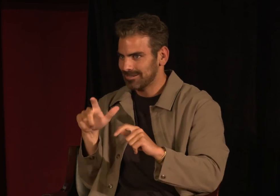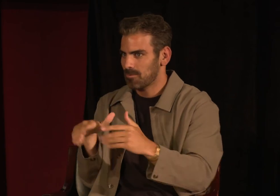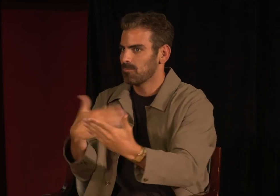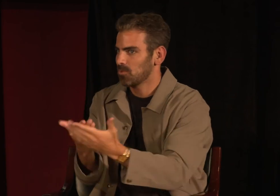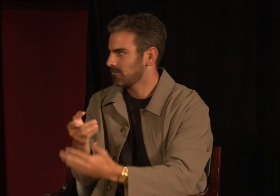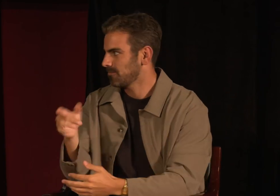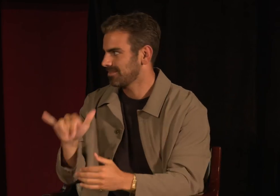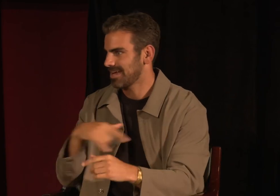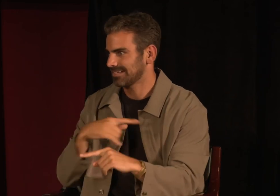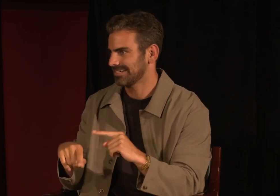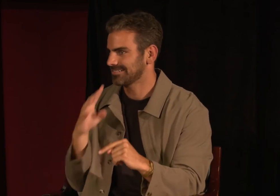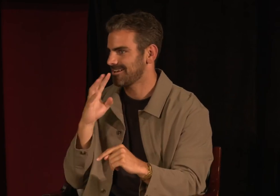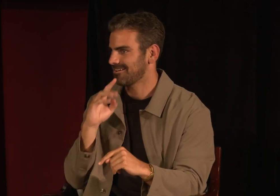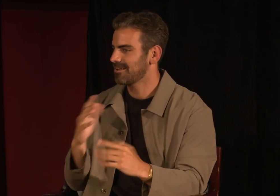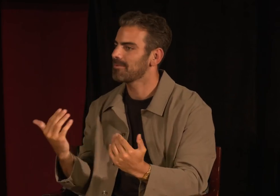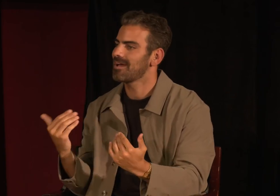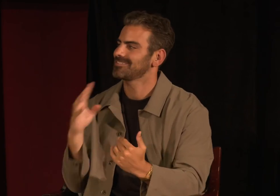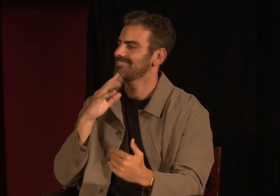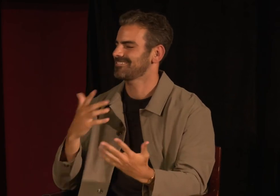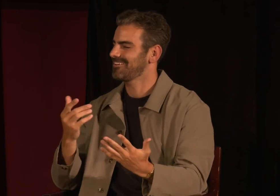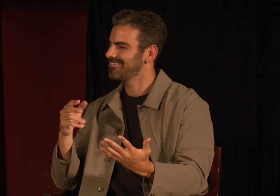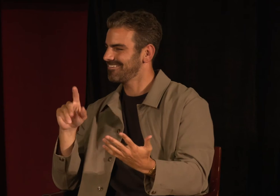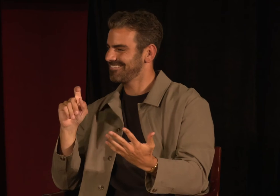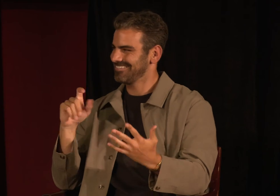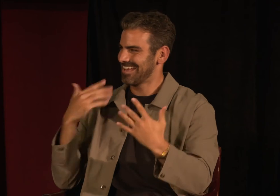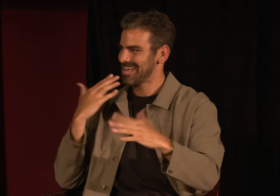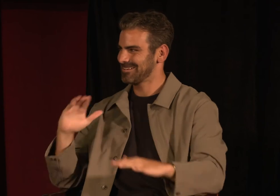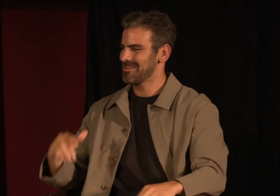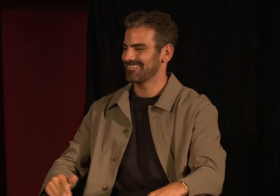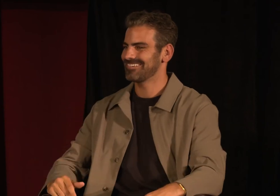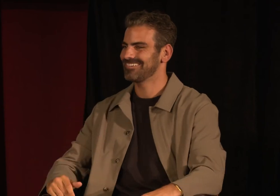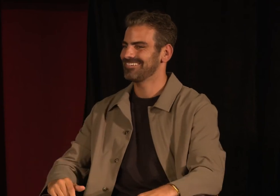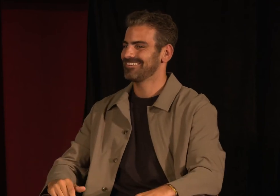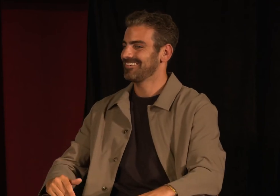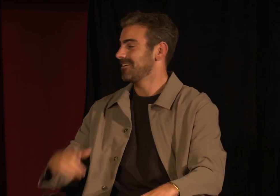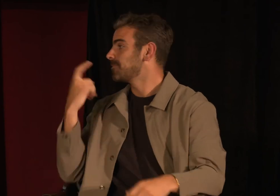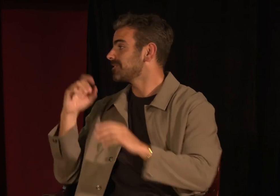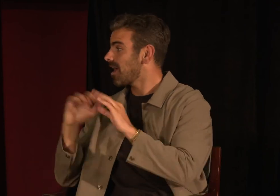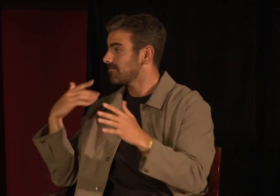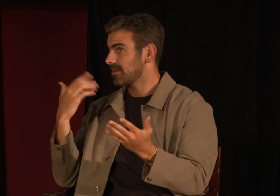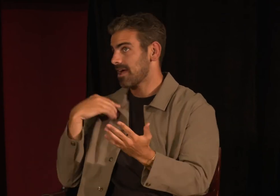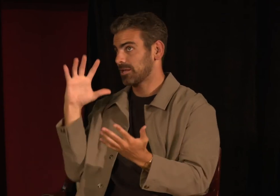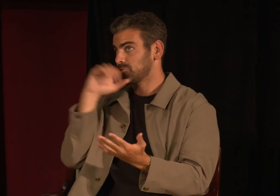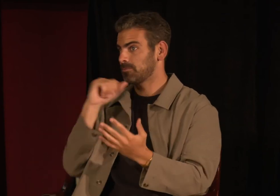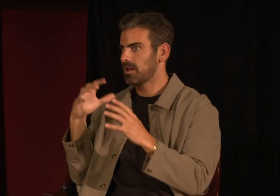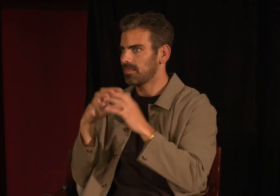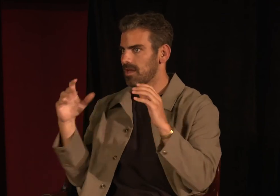And there's really no other way for me to prove it other than write that to them in their mind. So I don't know.